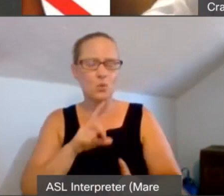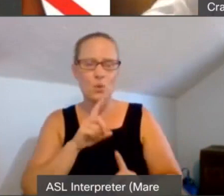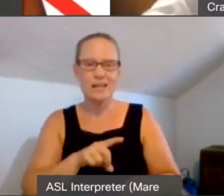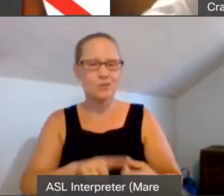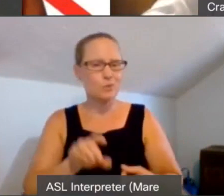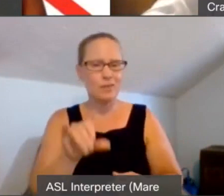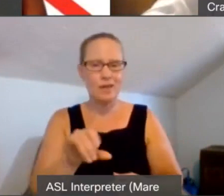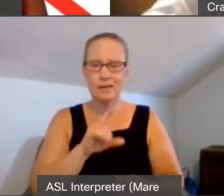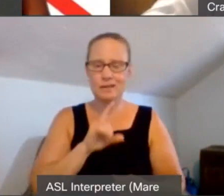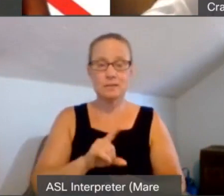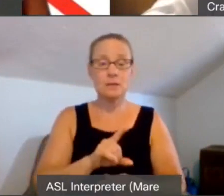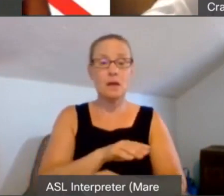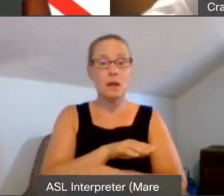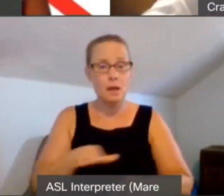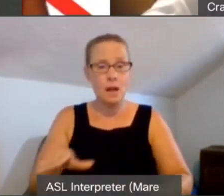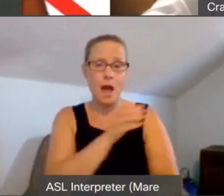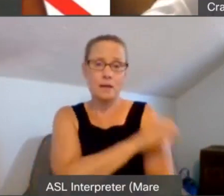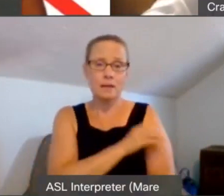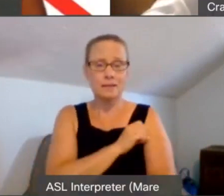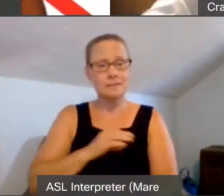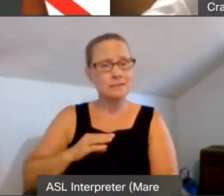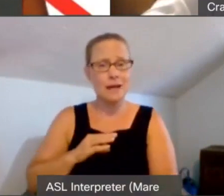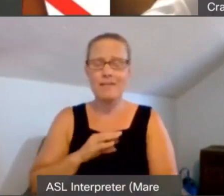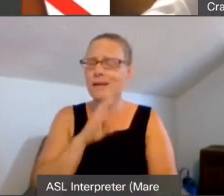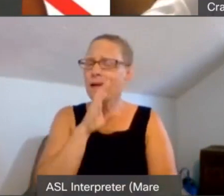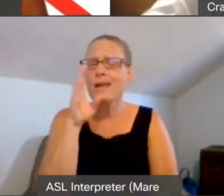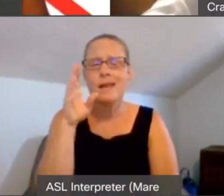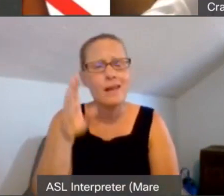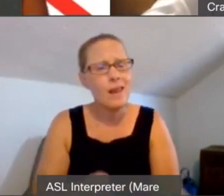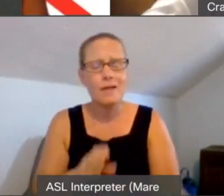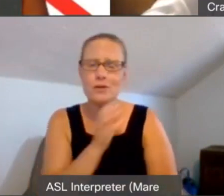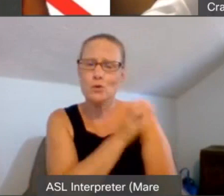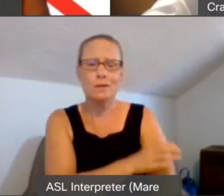The short answer is nonclinical staff don't do clinical assessments, that's one of the problems